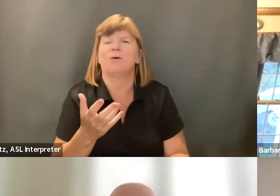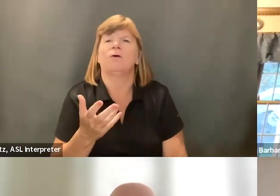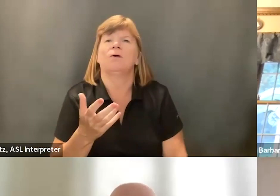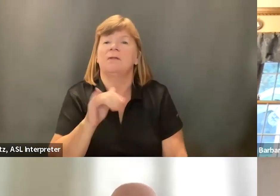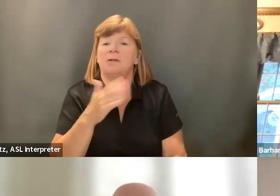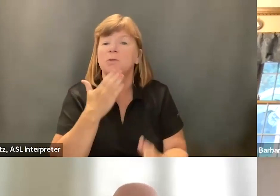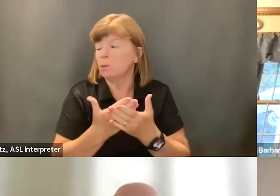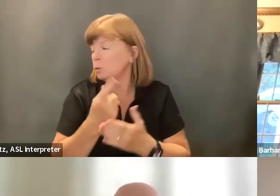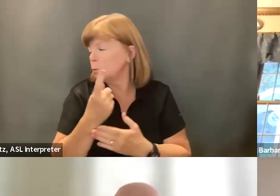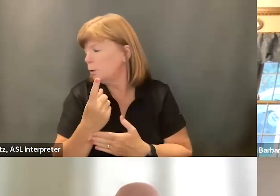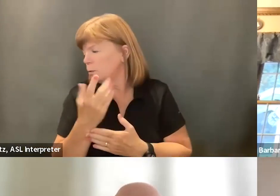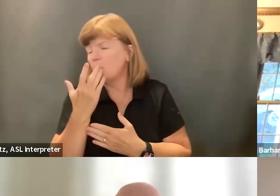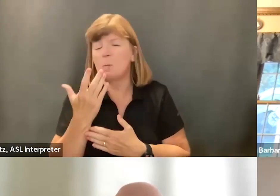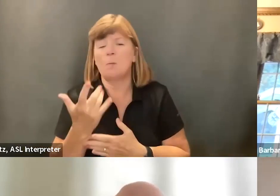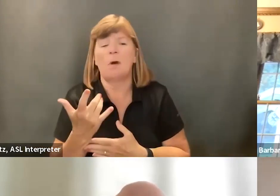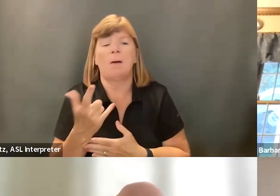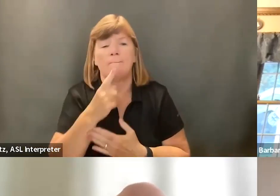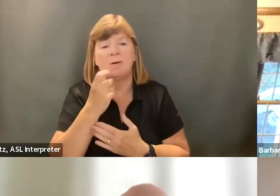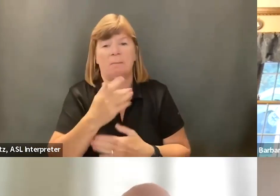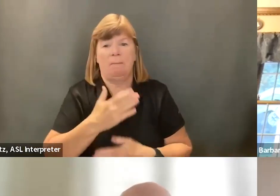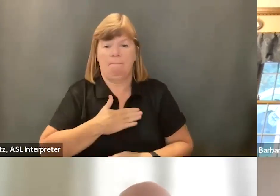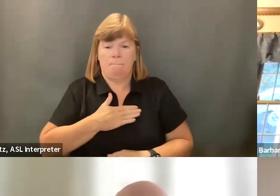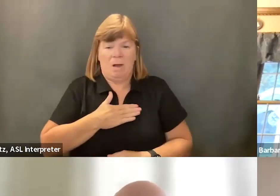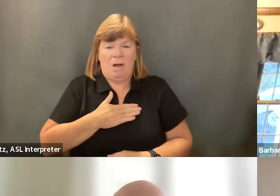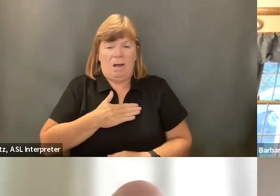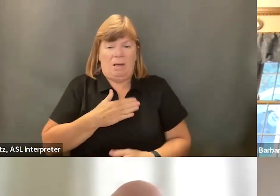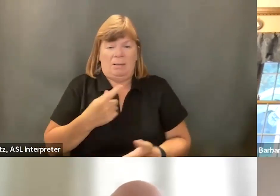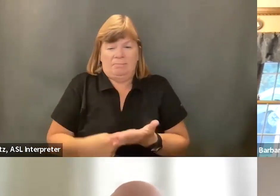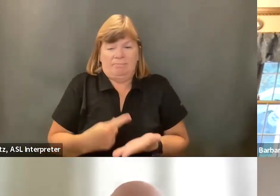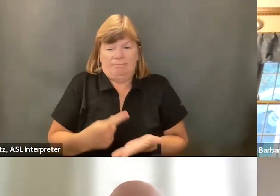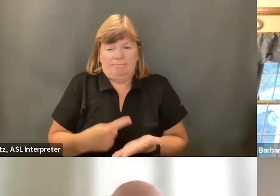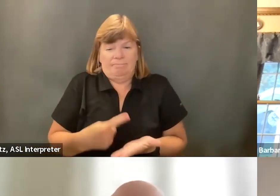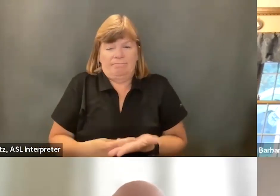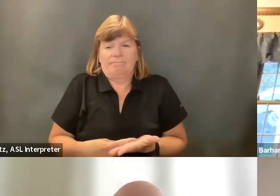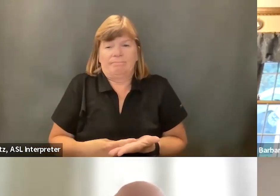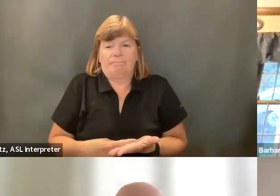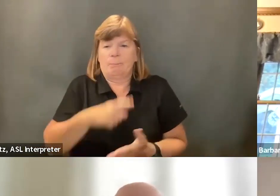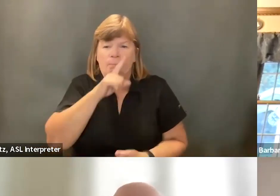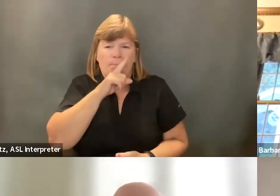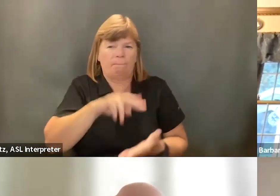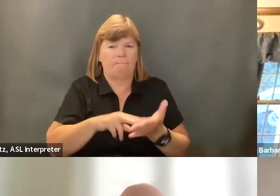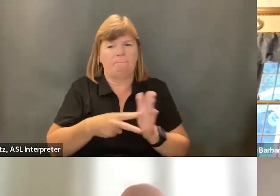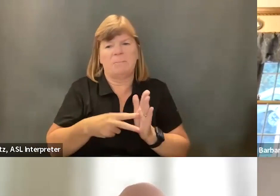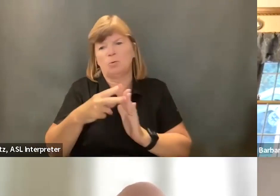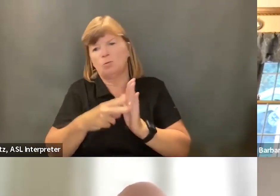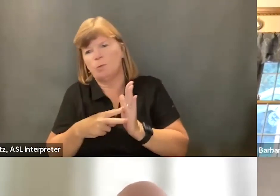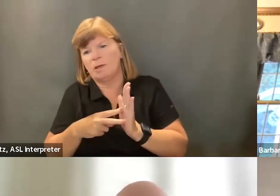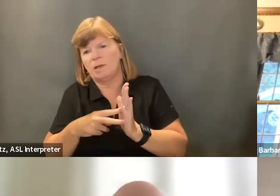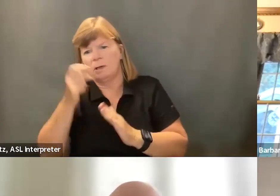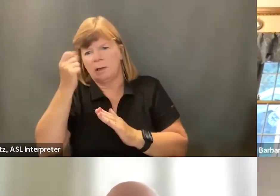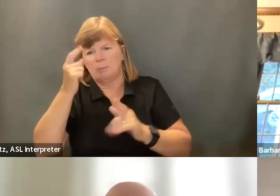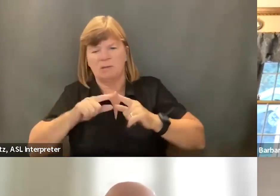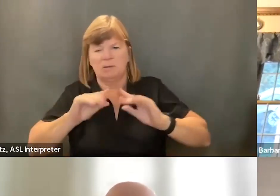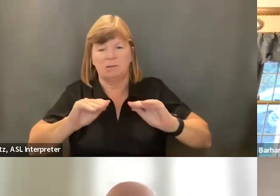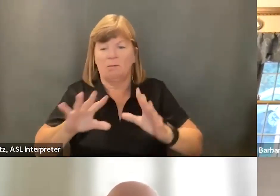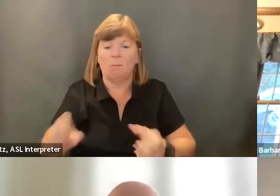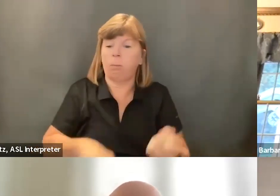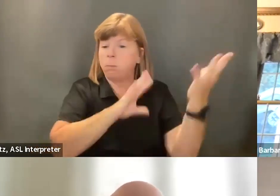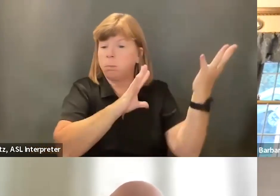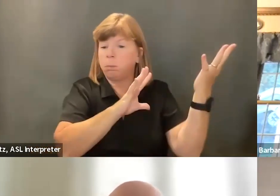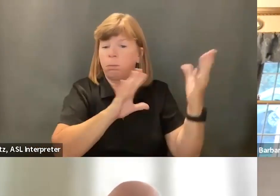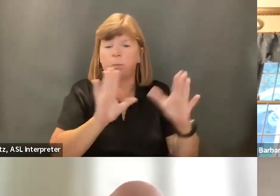one because my arguments are not throwing reading comprehension instruction out uh in this kind of